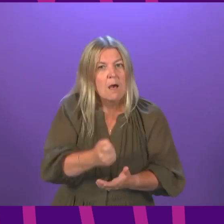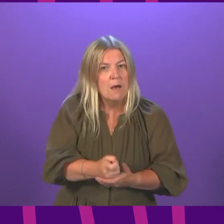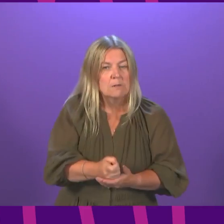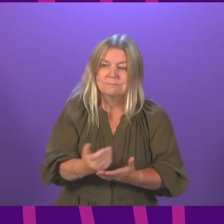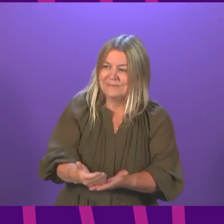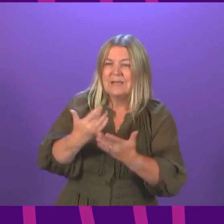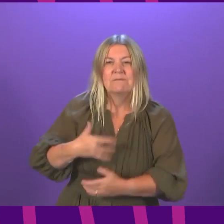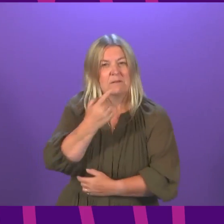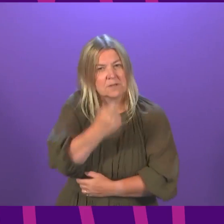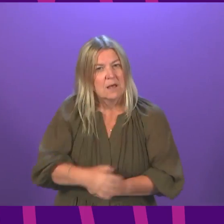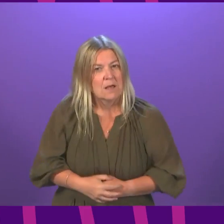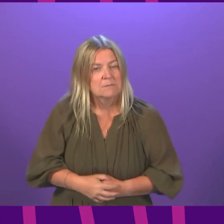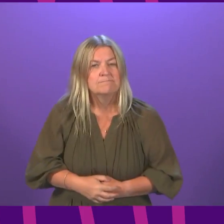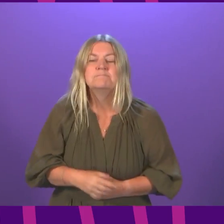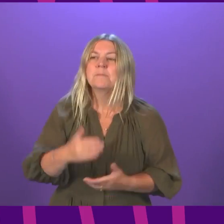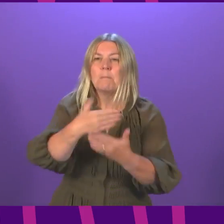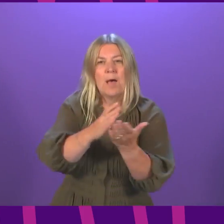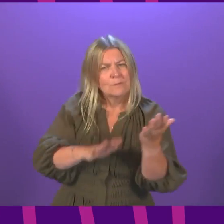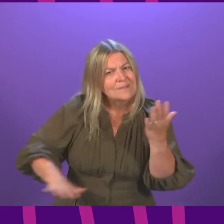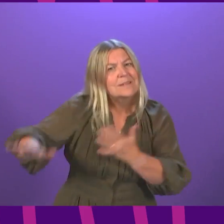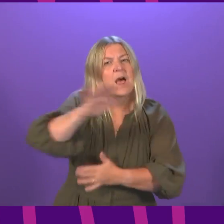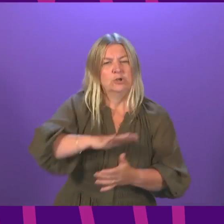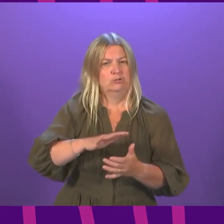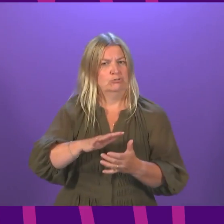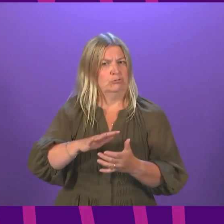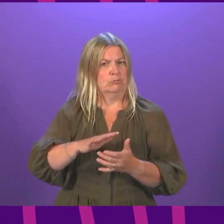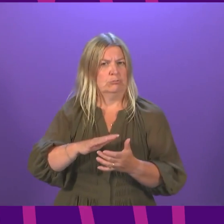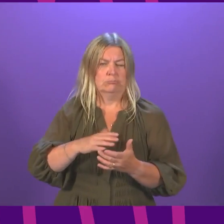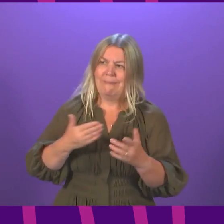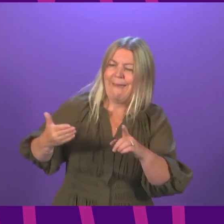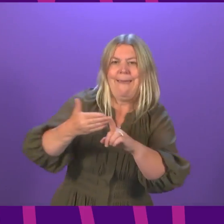lives, as part of the national mission, by getting more people into the protection of